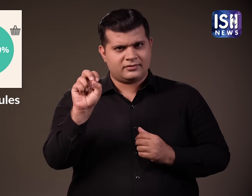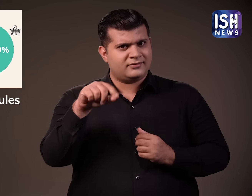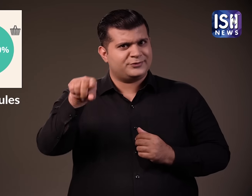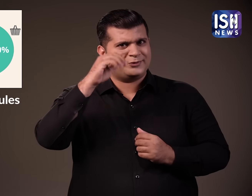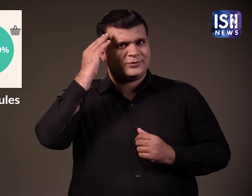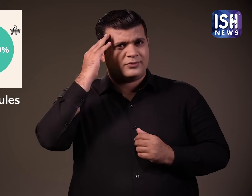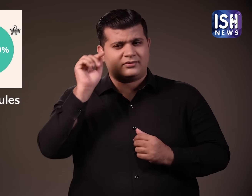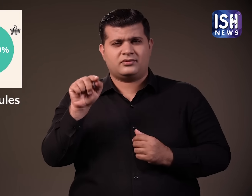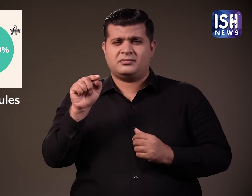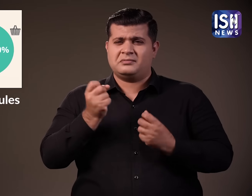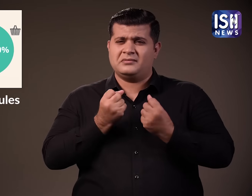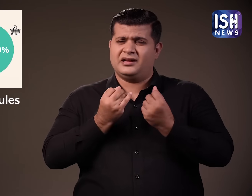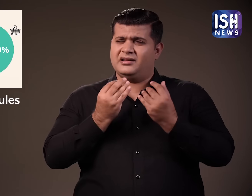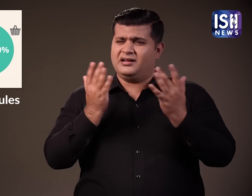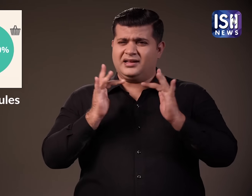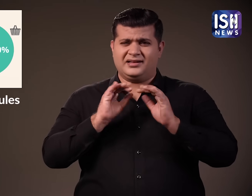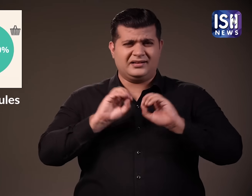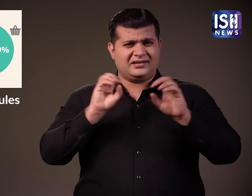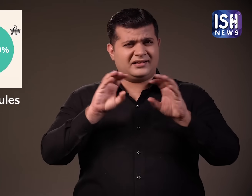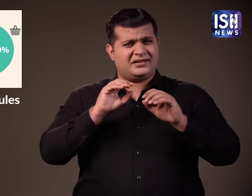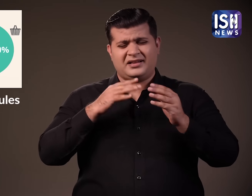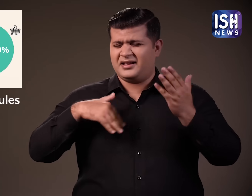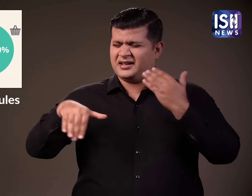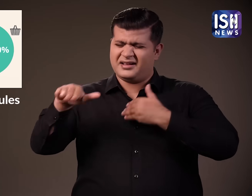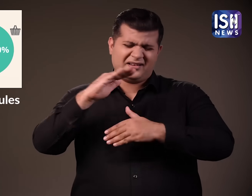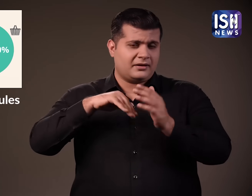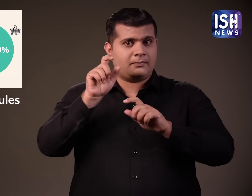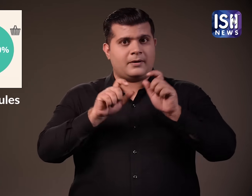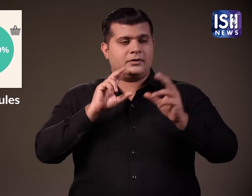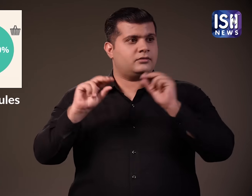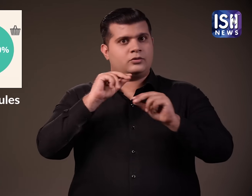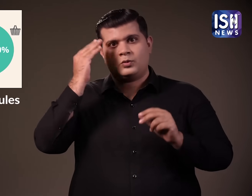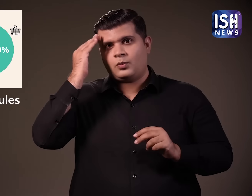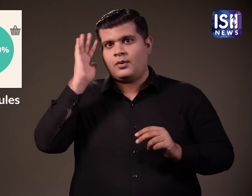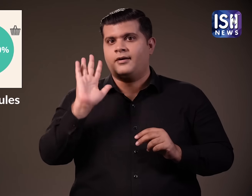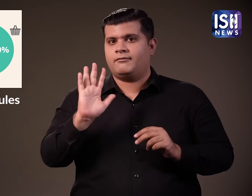This has been widely shared on the internet, and many people are aware of it.